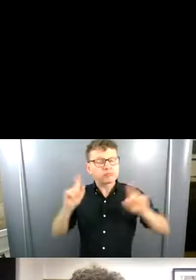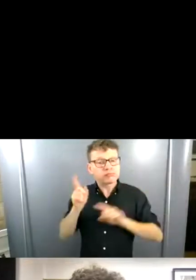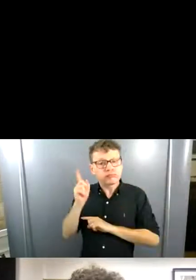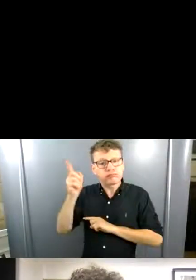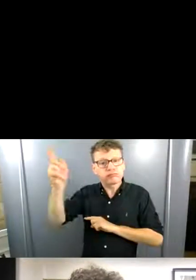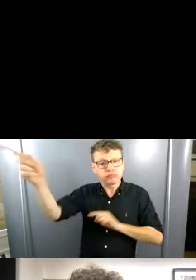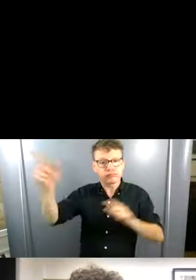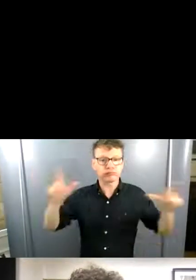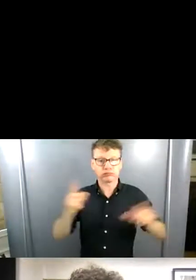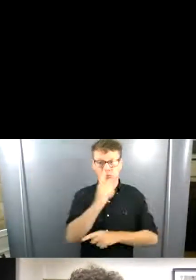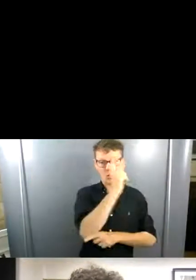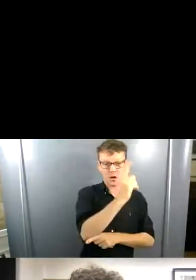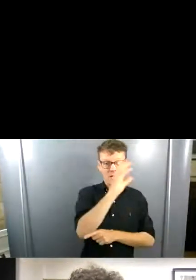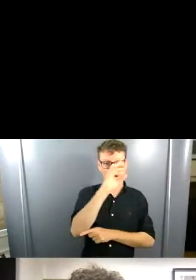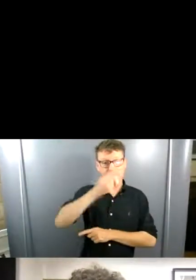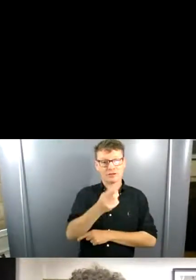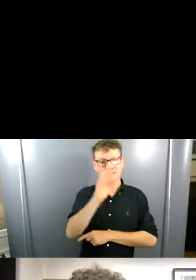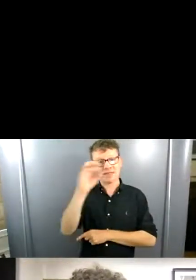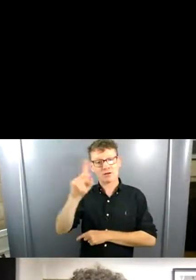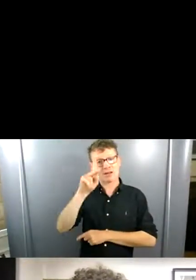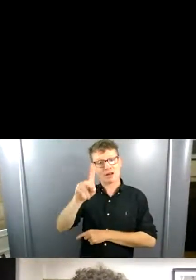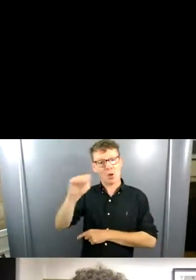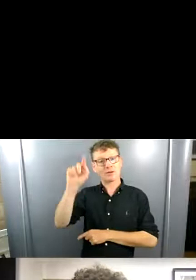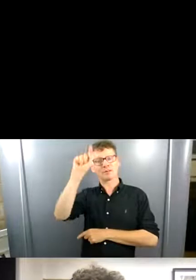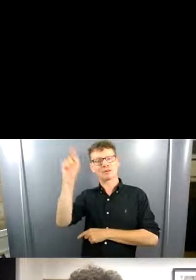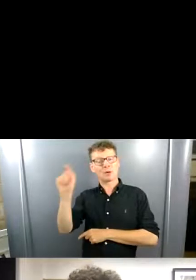a hundred thousand square kilometers which is all owned by indigenous people under Australian law